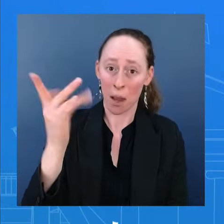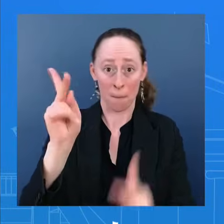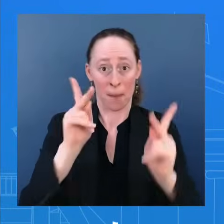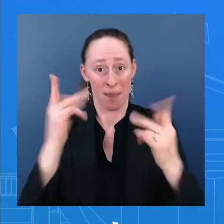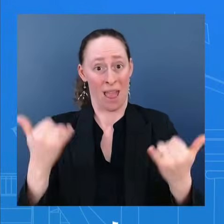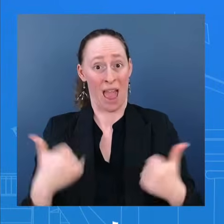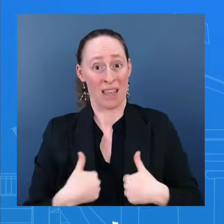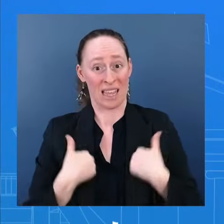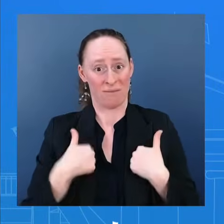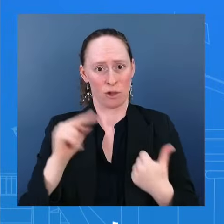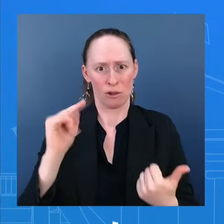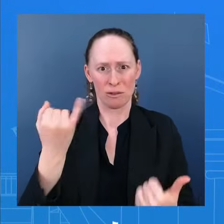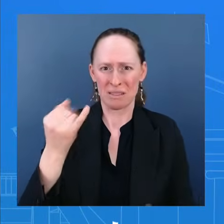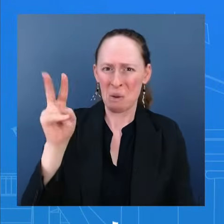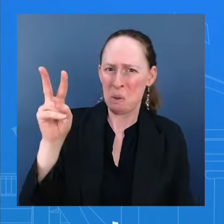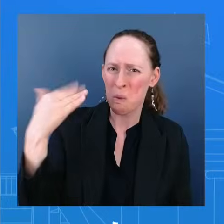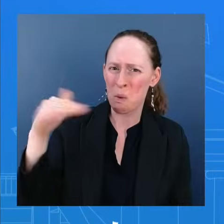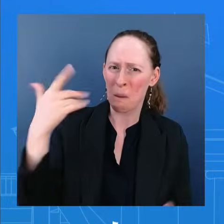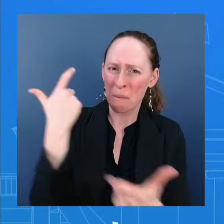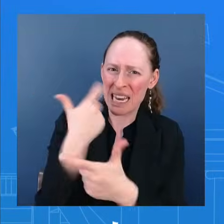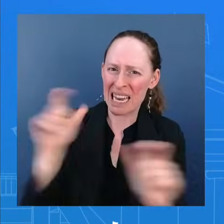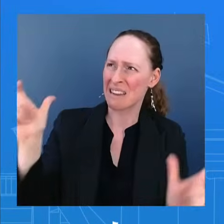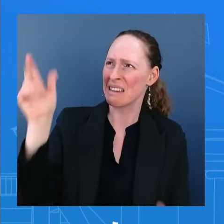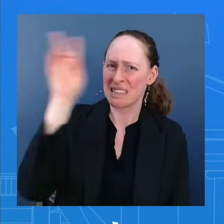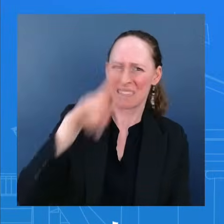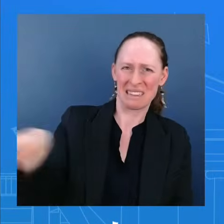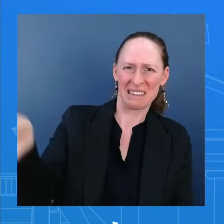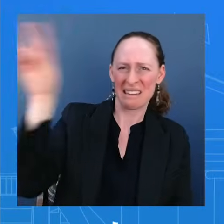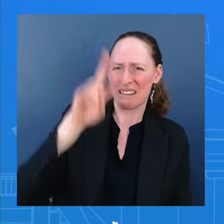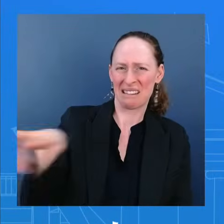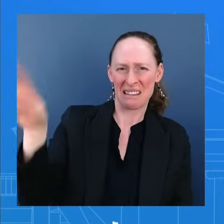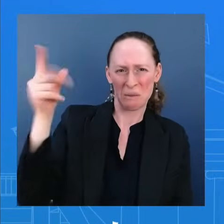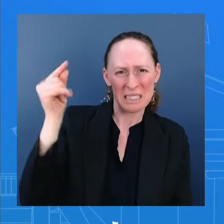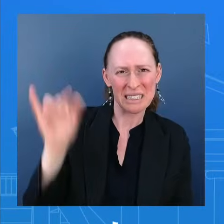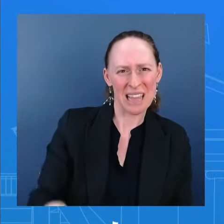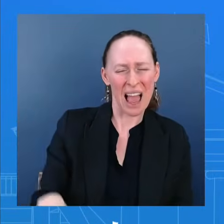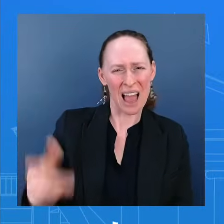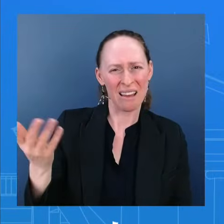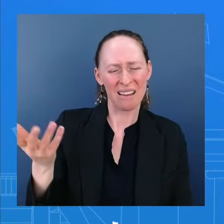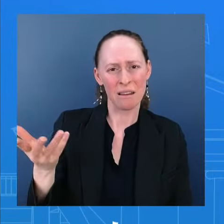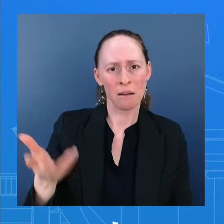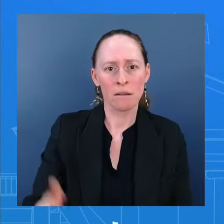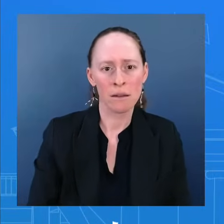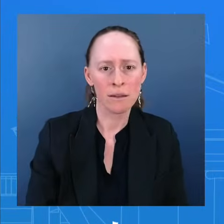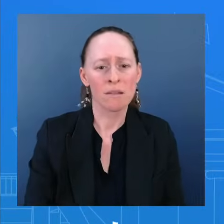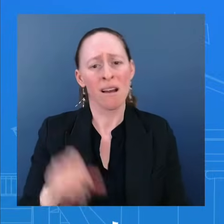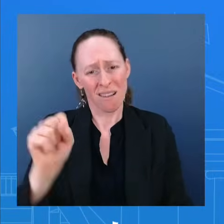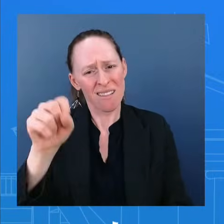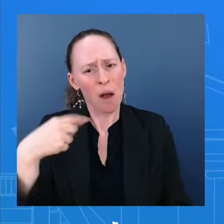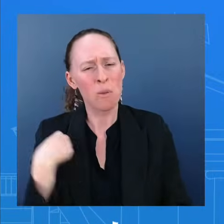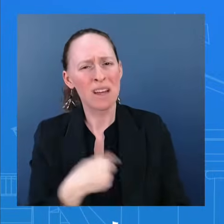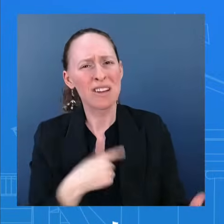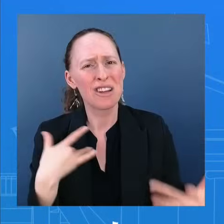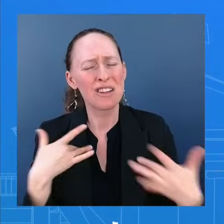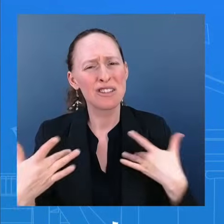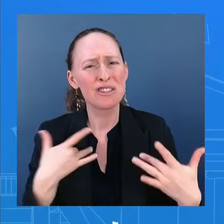and being concerned about it. I -- we're concerned about it too, which is why we have the Department of Homeland Security and the FBI, my goodness, looking at this,